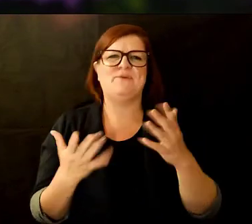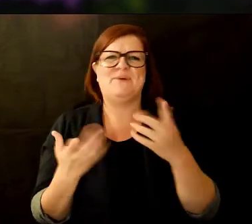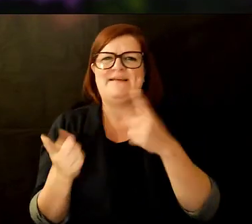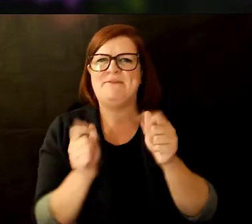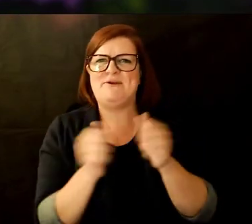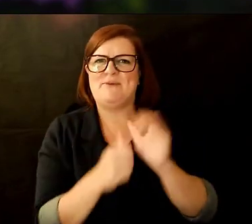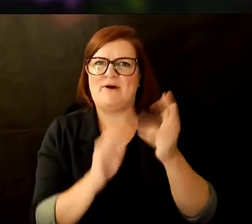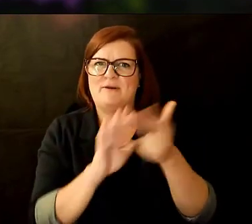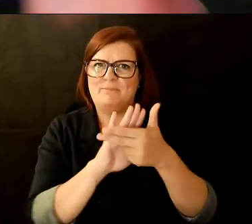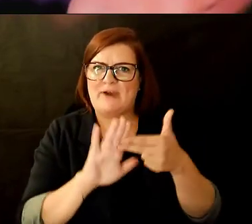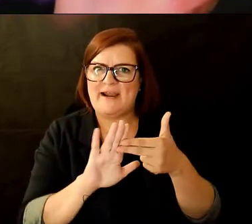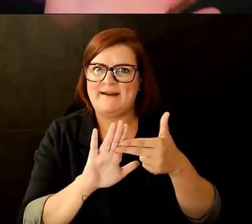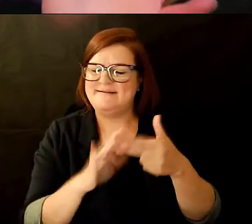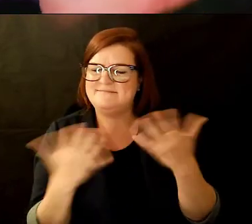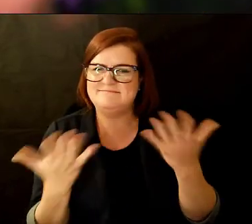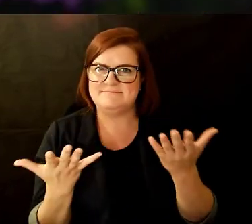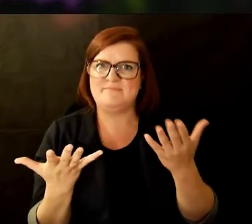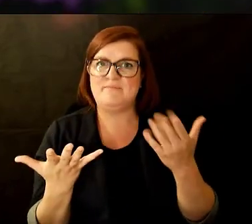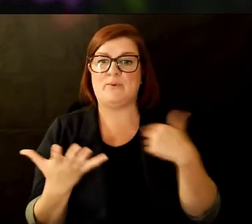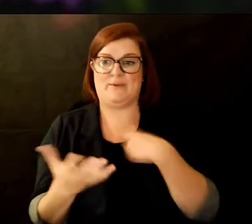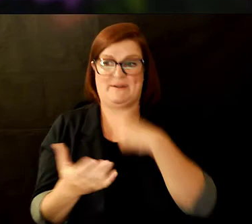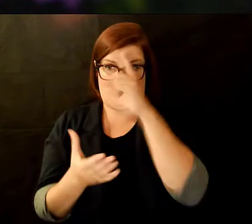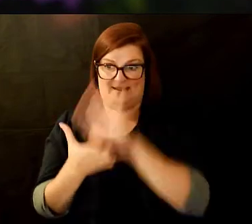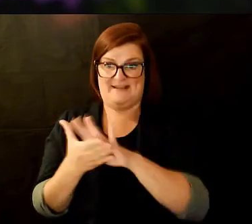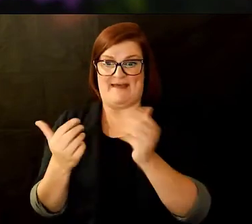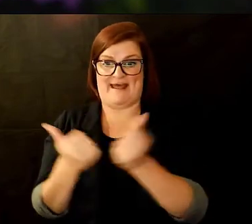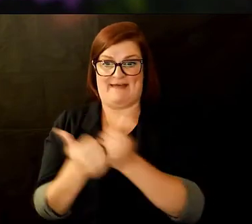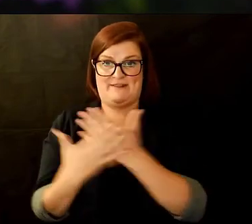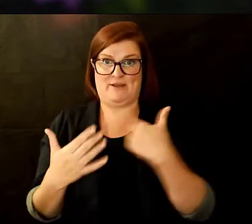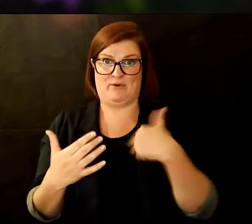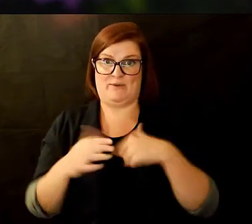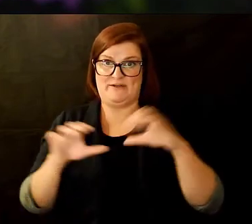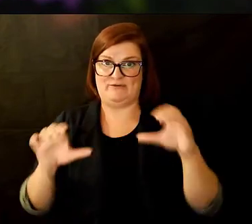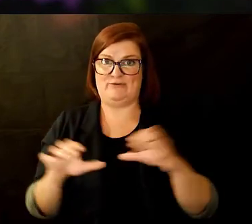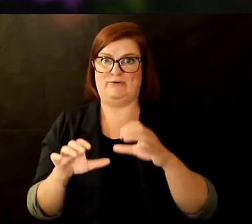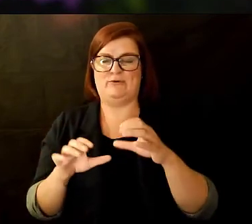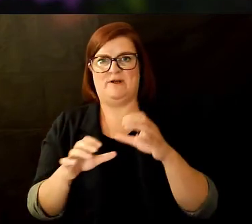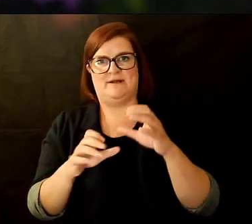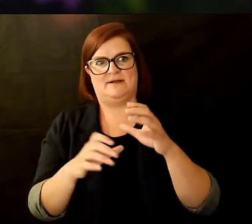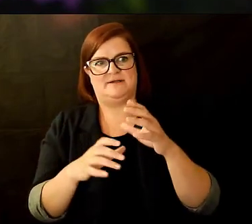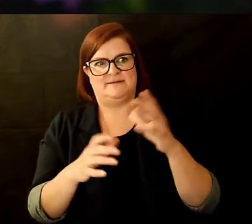We believe everything that we do powers the pursuit of well-being.